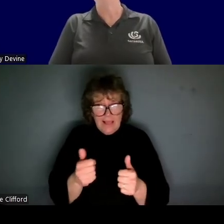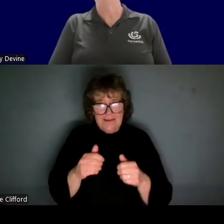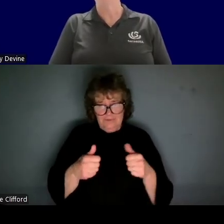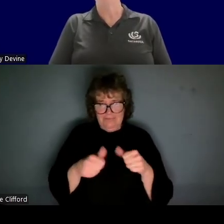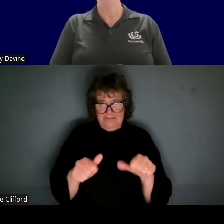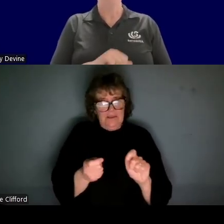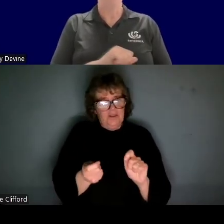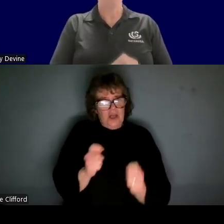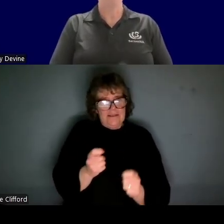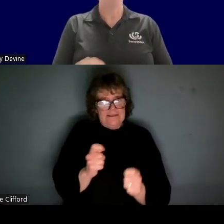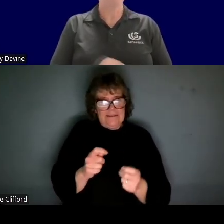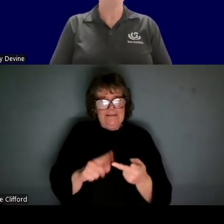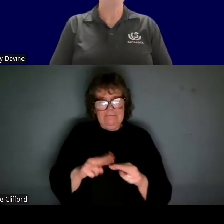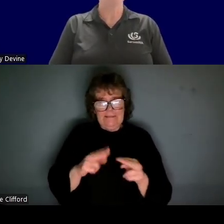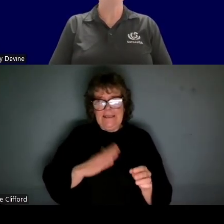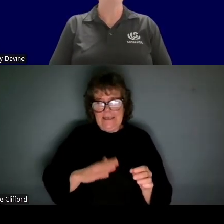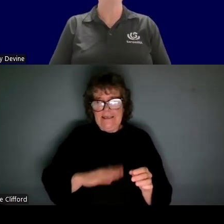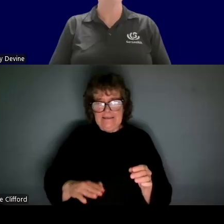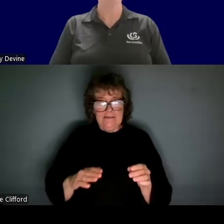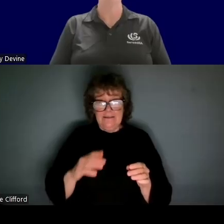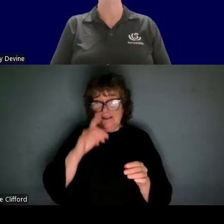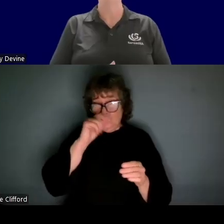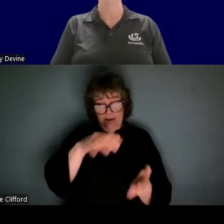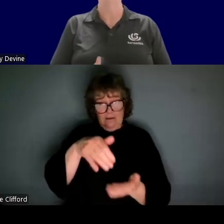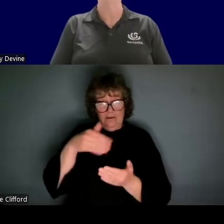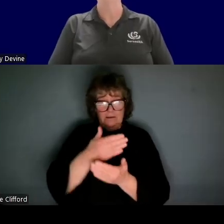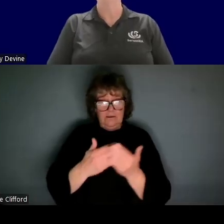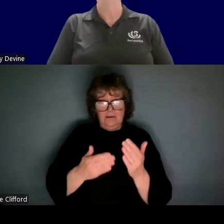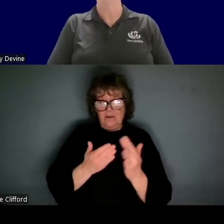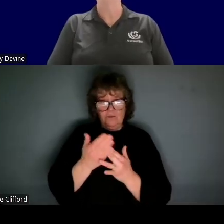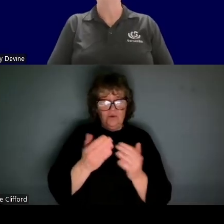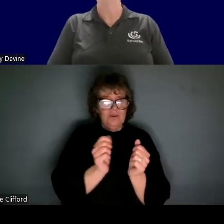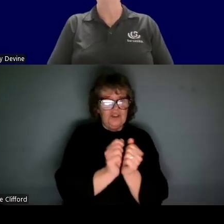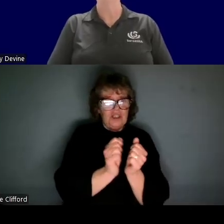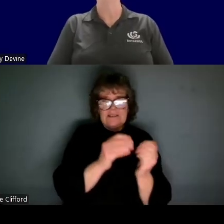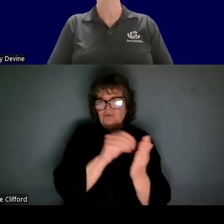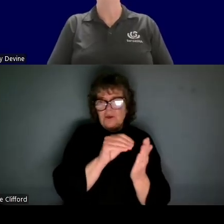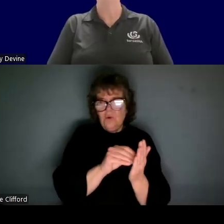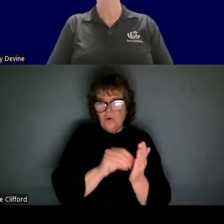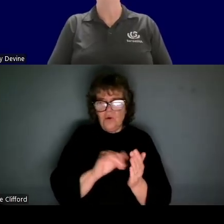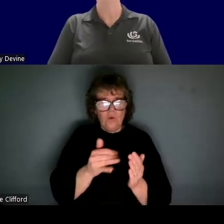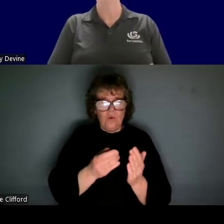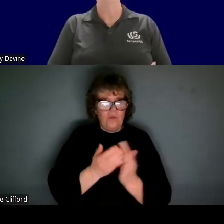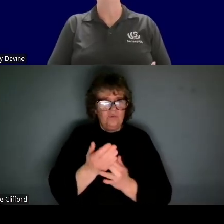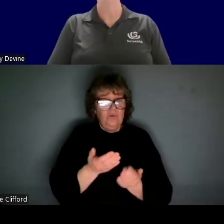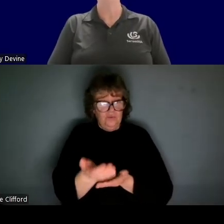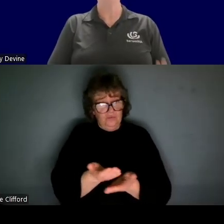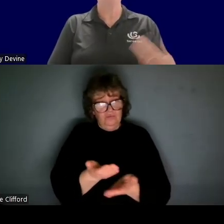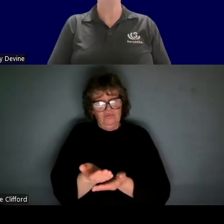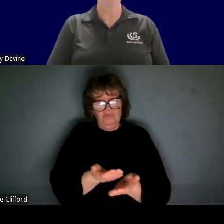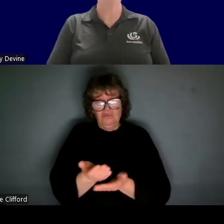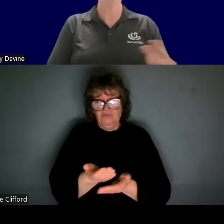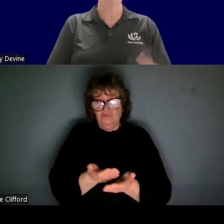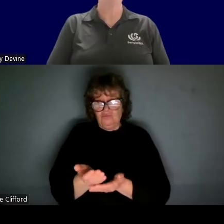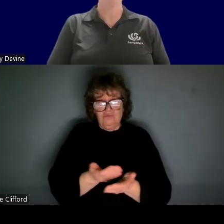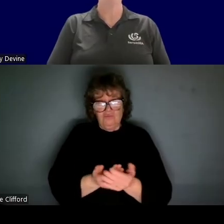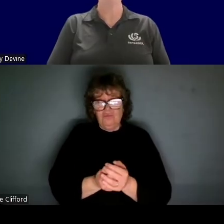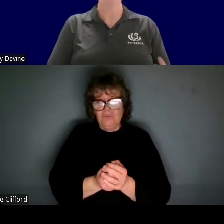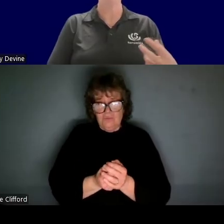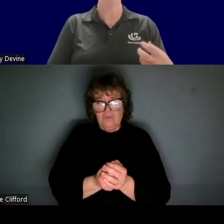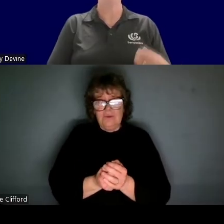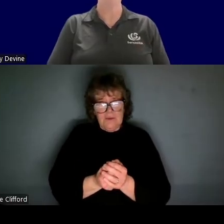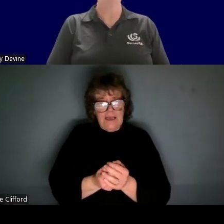through recording sheets, through interview. It's a robust feedback cycle which can really